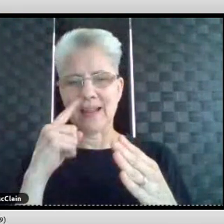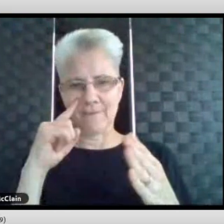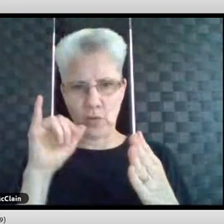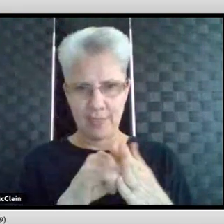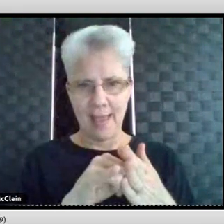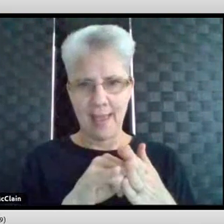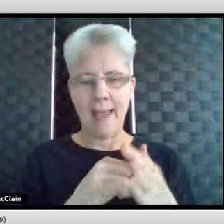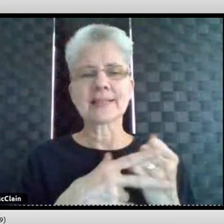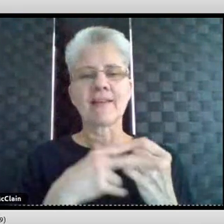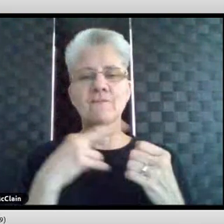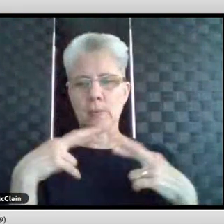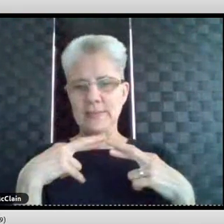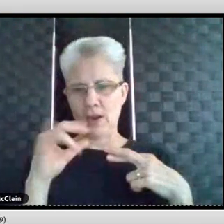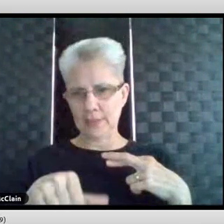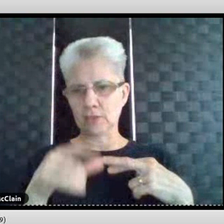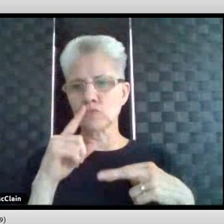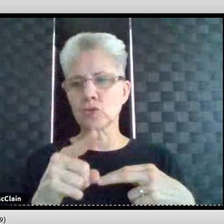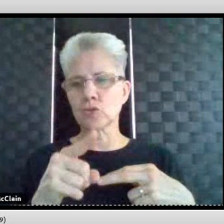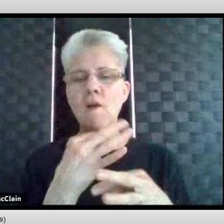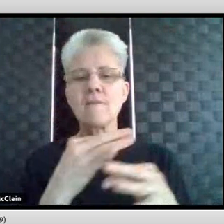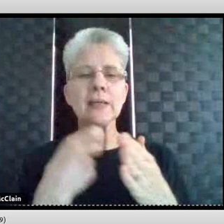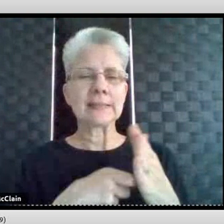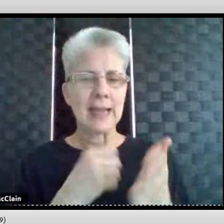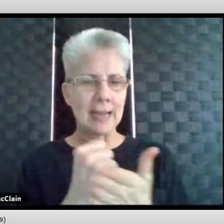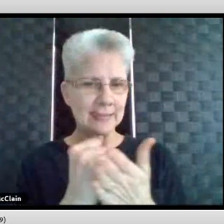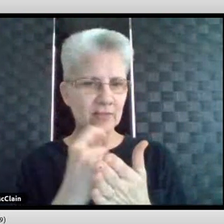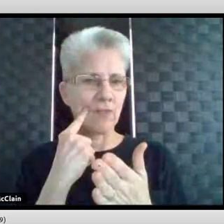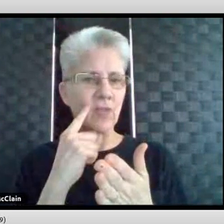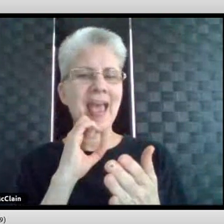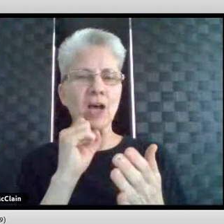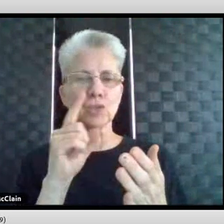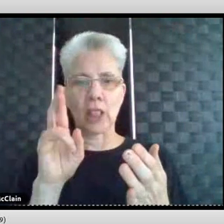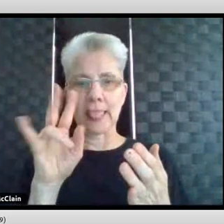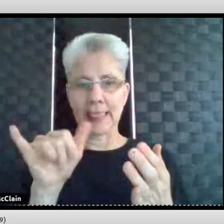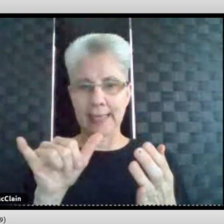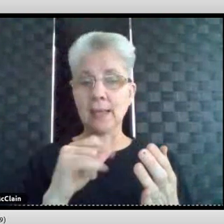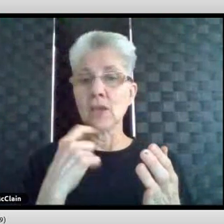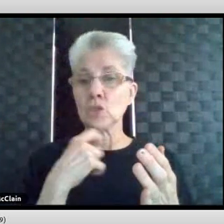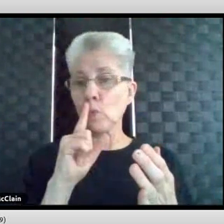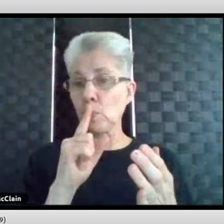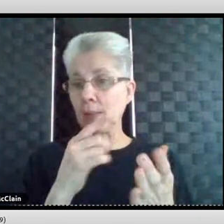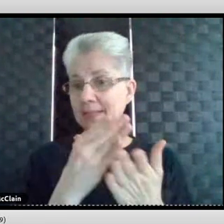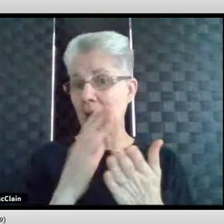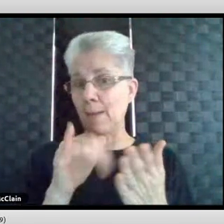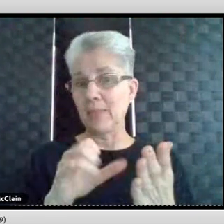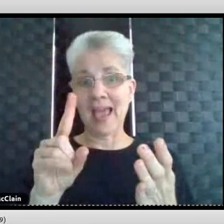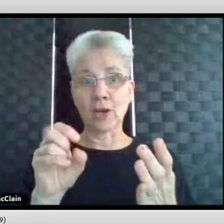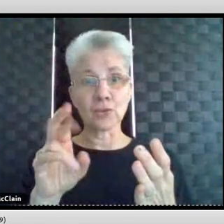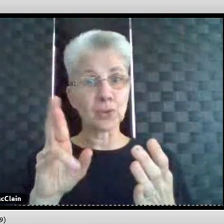"Saving for retirement," "free tax assistance for the elderly." And should we really just stop at the elderly, Gabe?